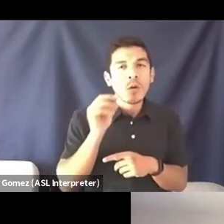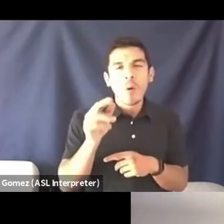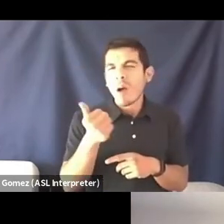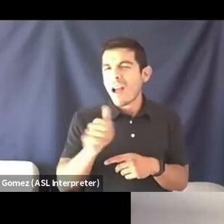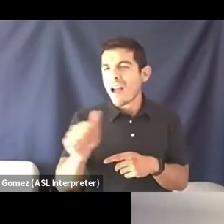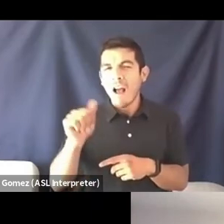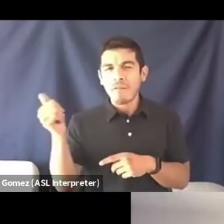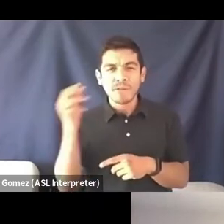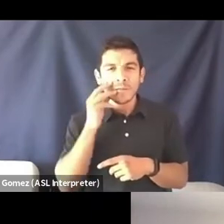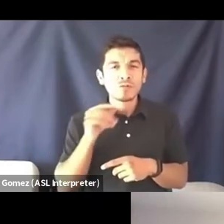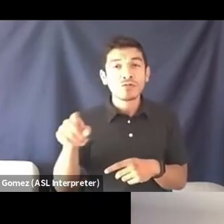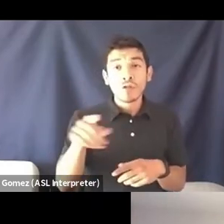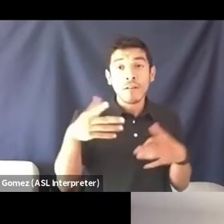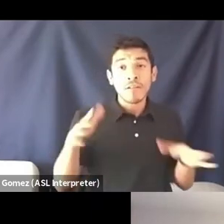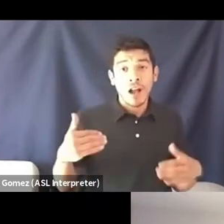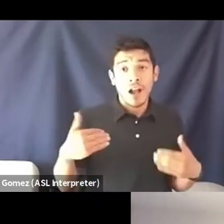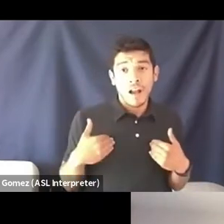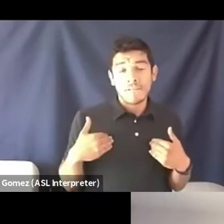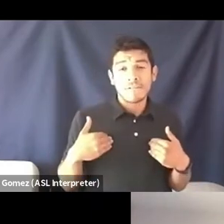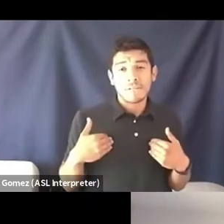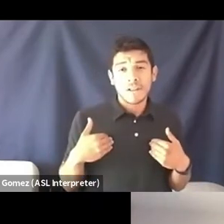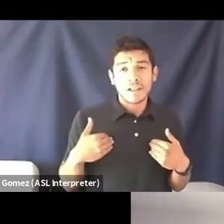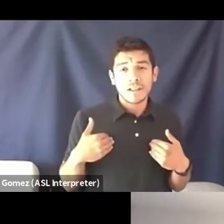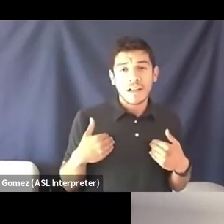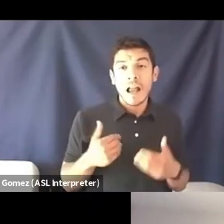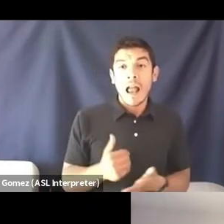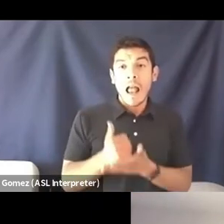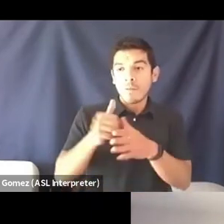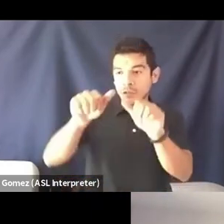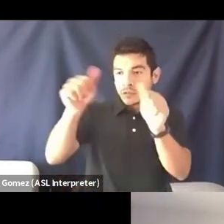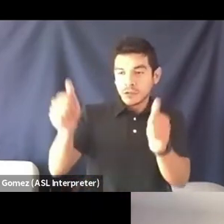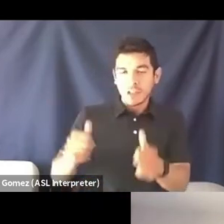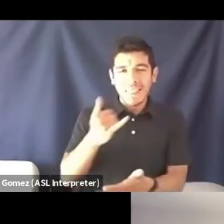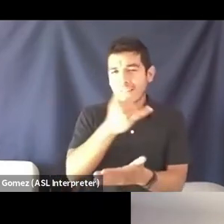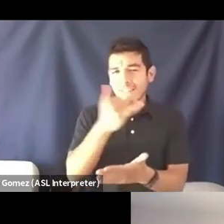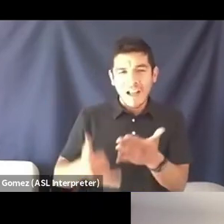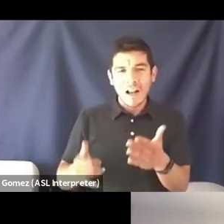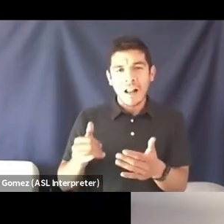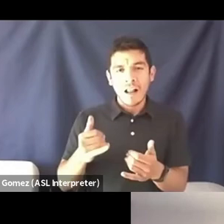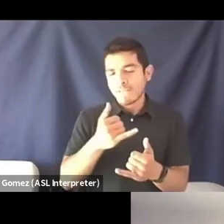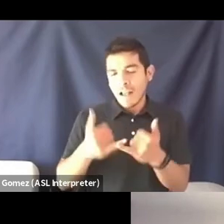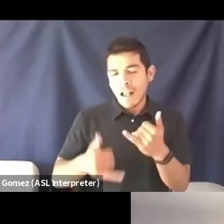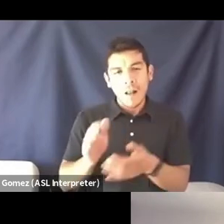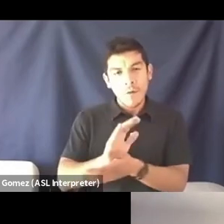you guys had with this helped to shape the final product. What effect did it have?